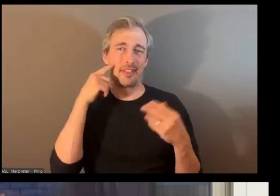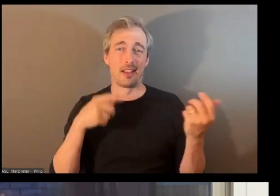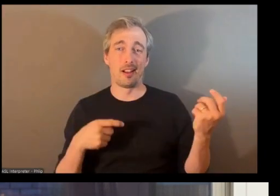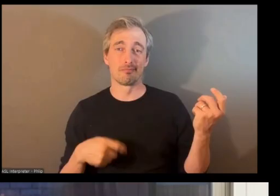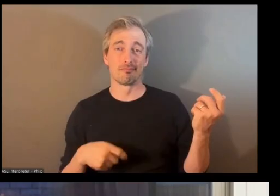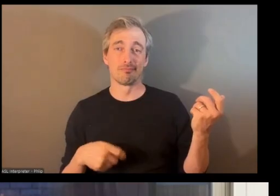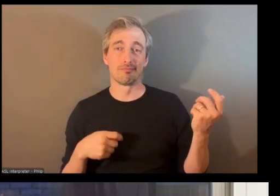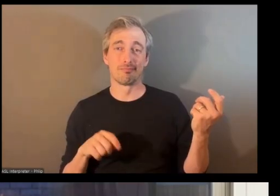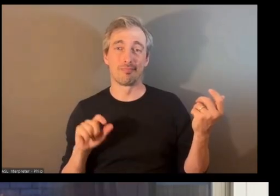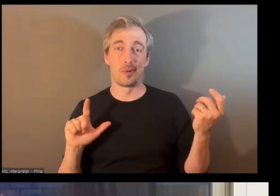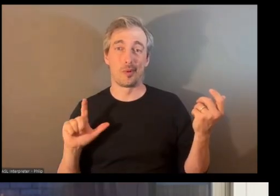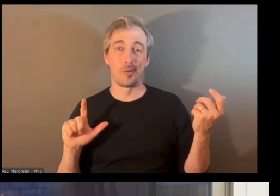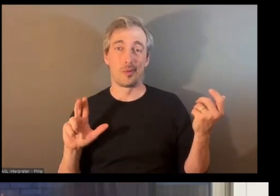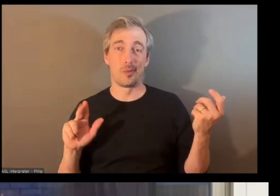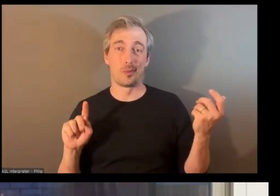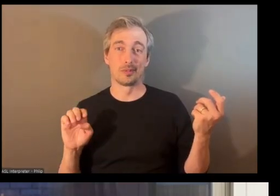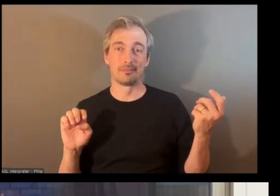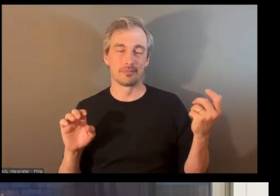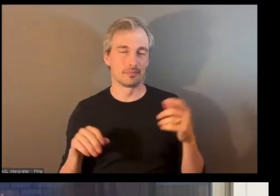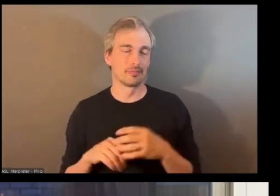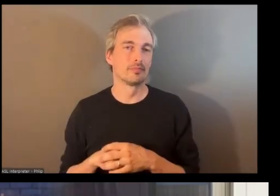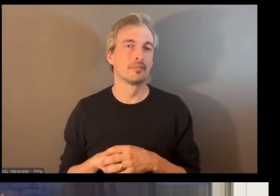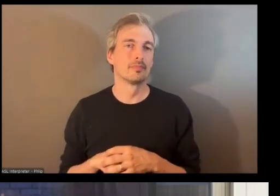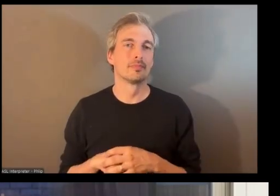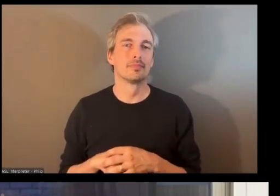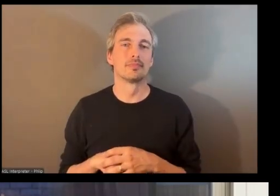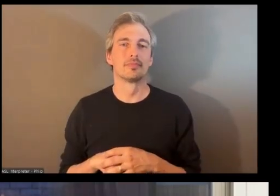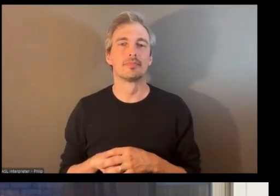What else? And then also to